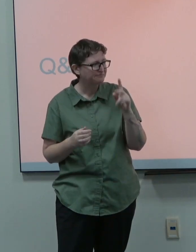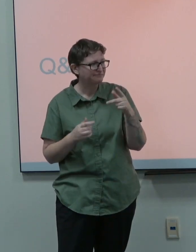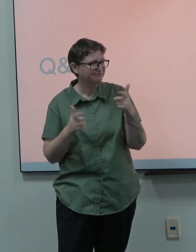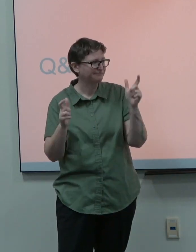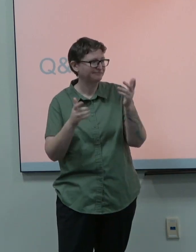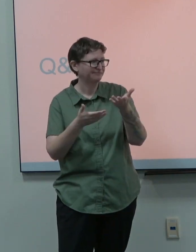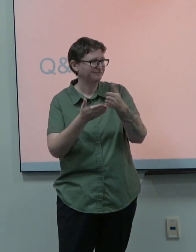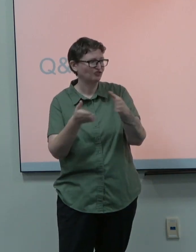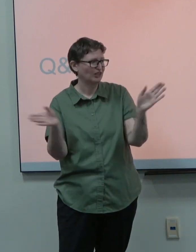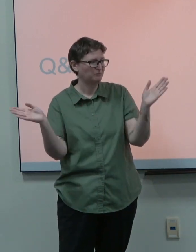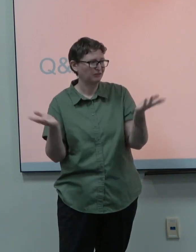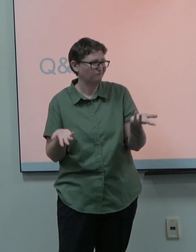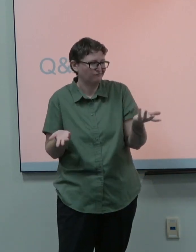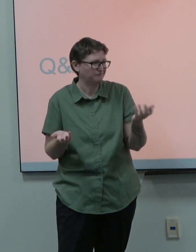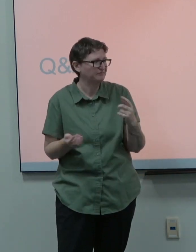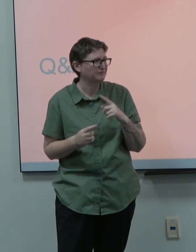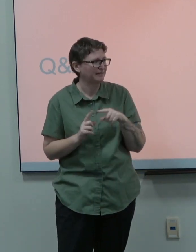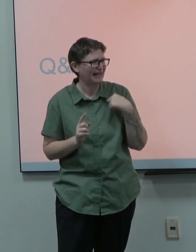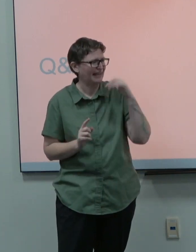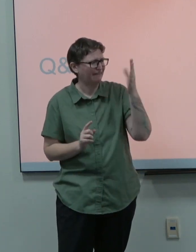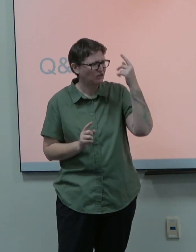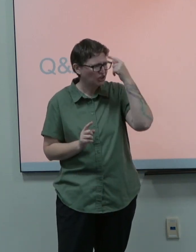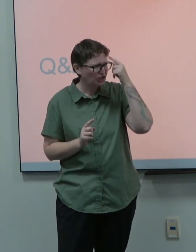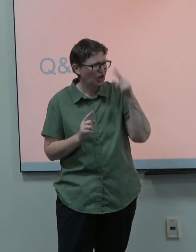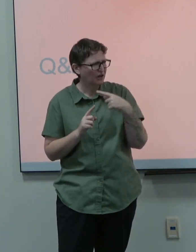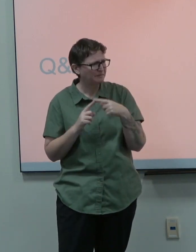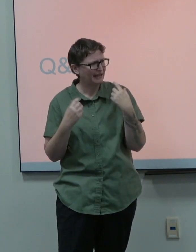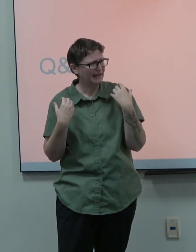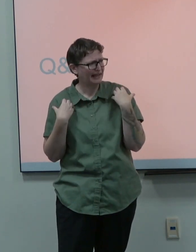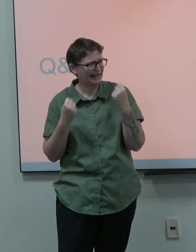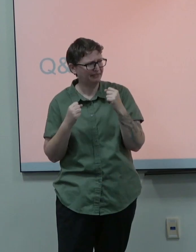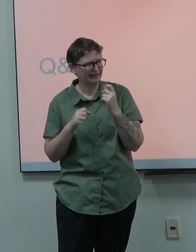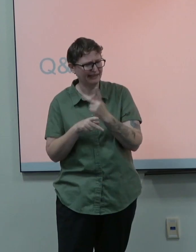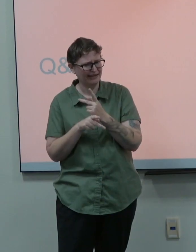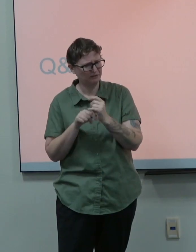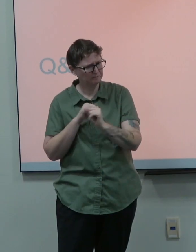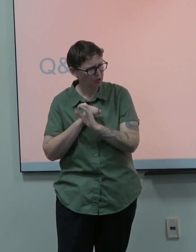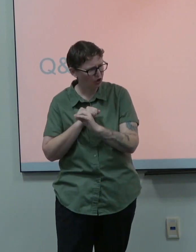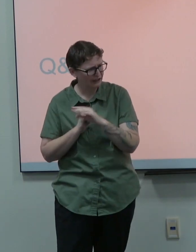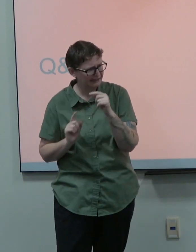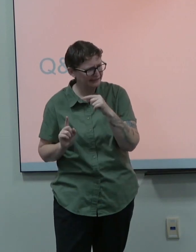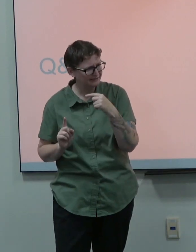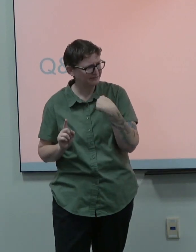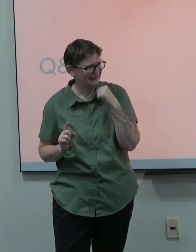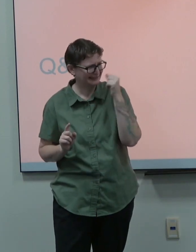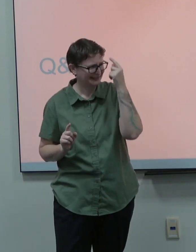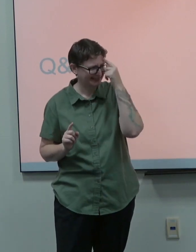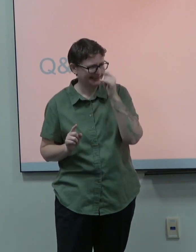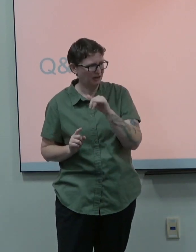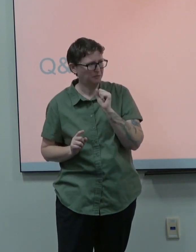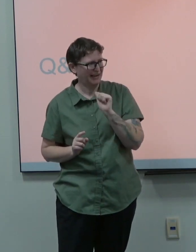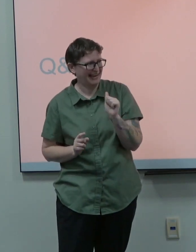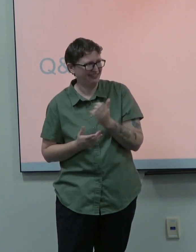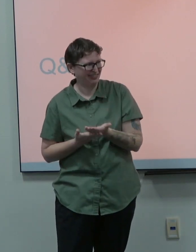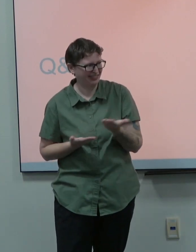or a business in general, and I never thought about marketing for healthcare because I didn't even think that was a thing.